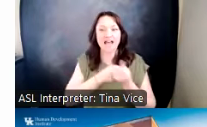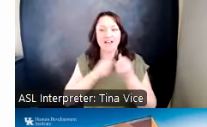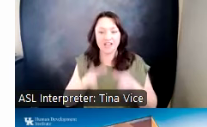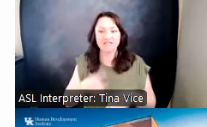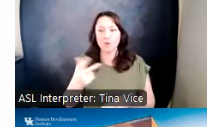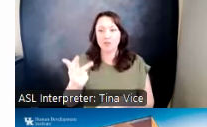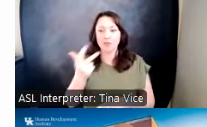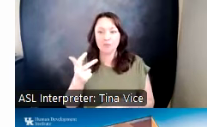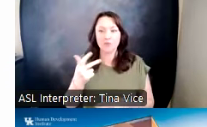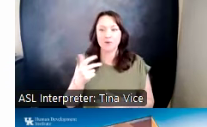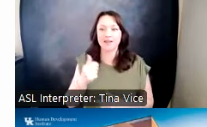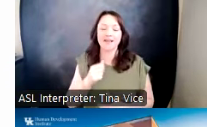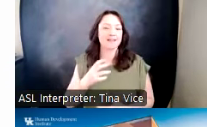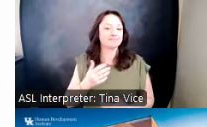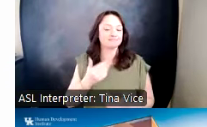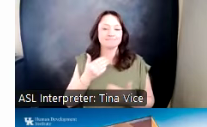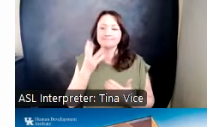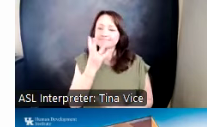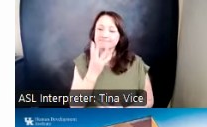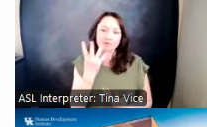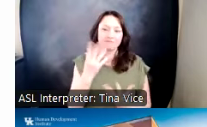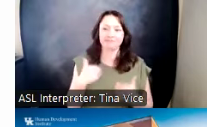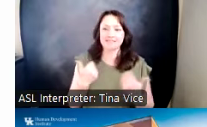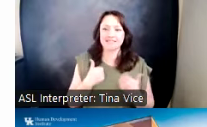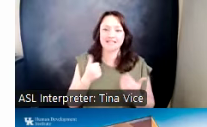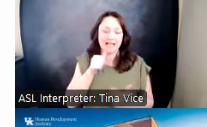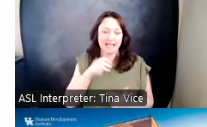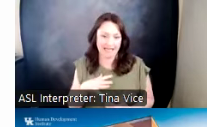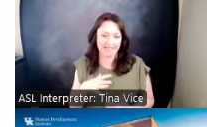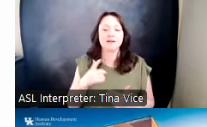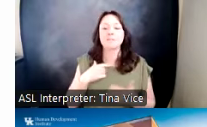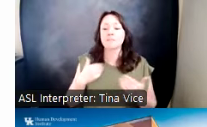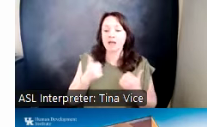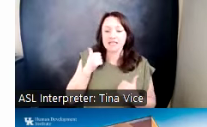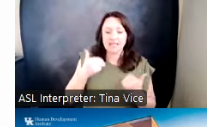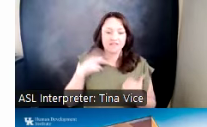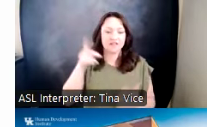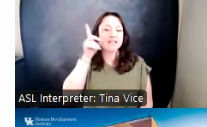ladies. The oldest of which, Caroline, experiences Down syndrome and a vision disability. So, I'm really also a really